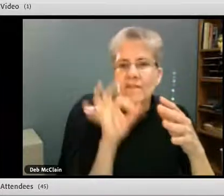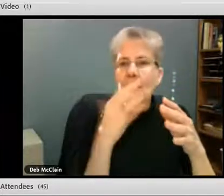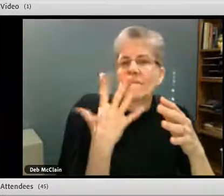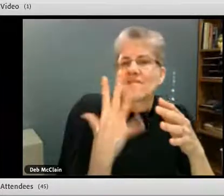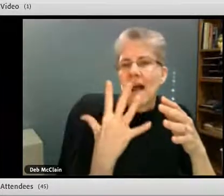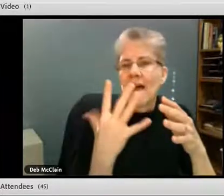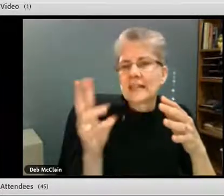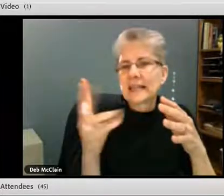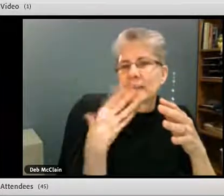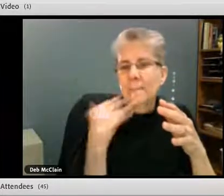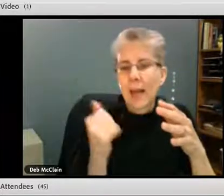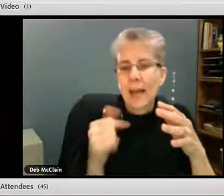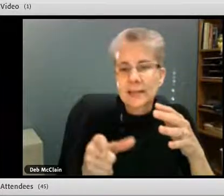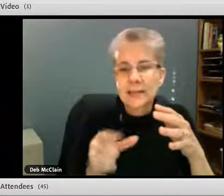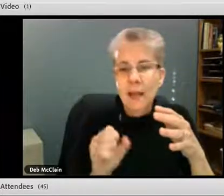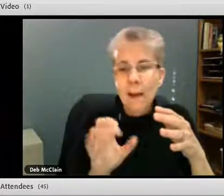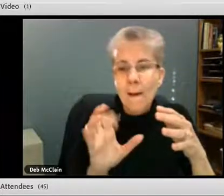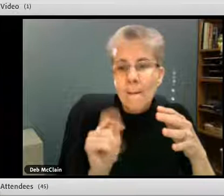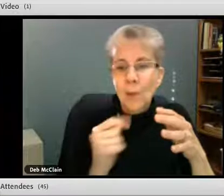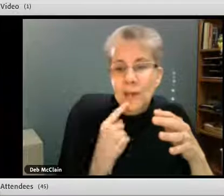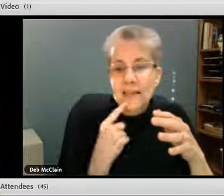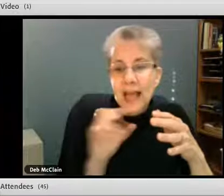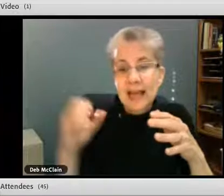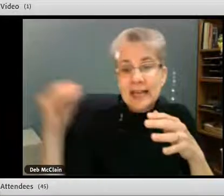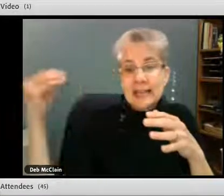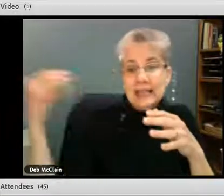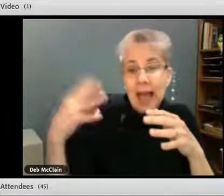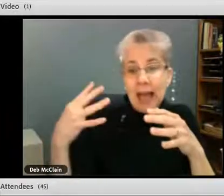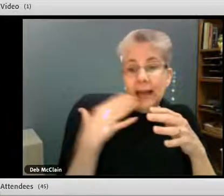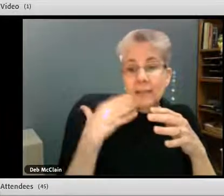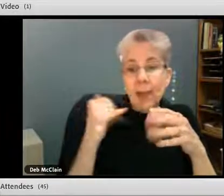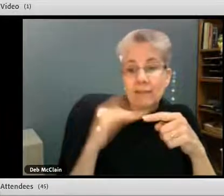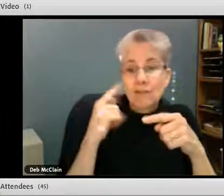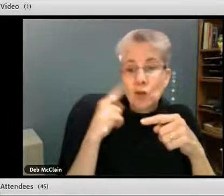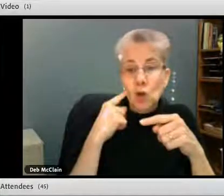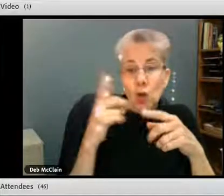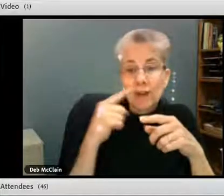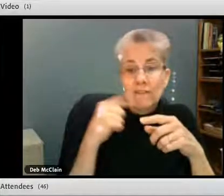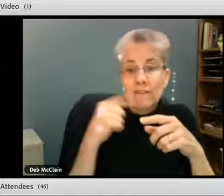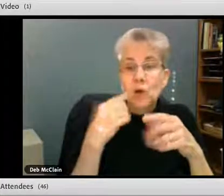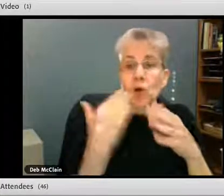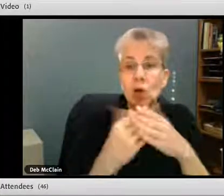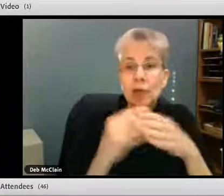if you're looking for clear facial images, and that's really a good point. Thank you for sharing that.